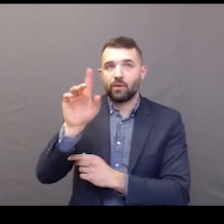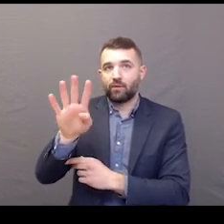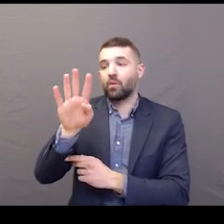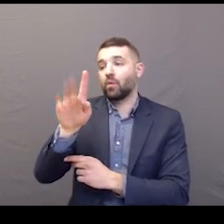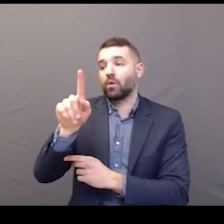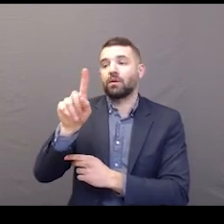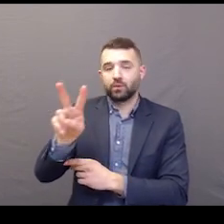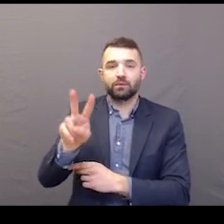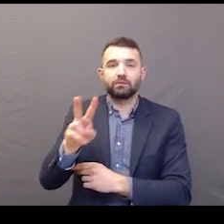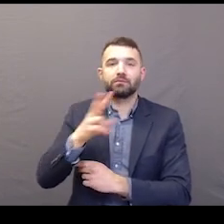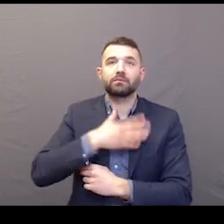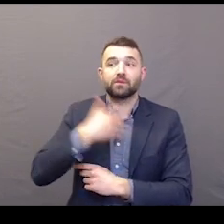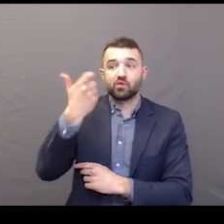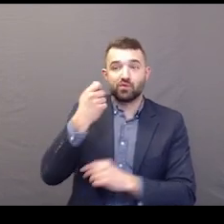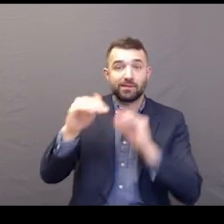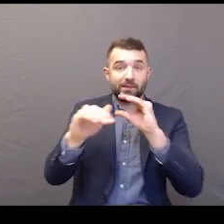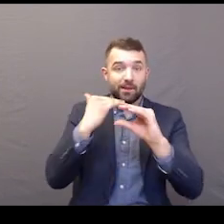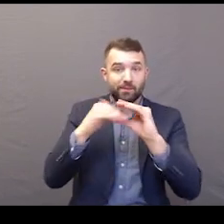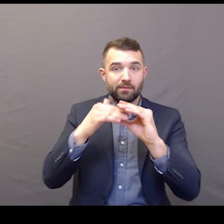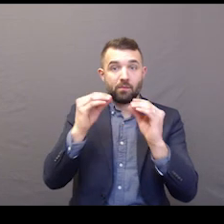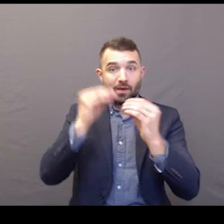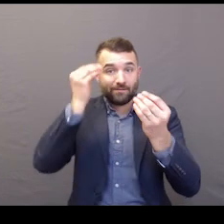for future updates at soundtransit.org/sr522brt.